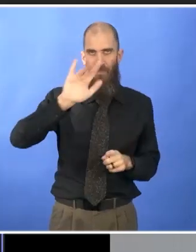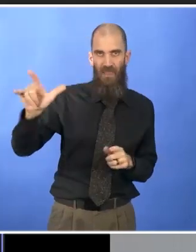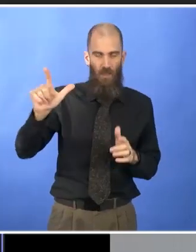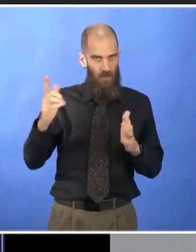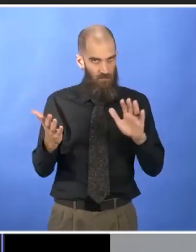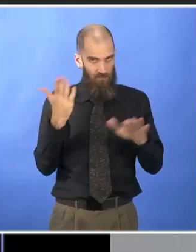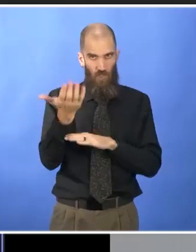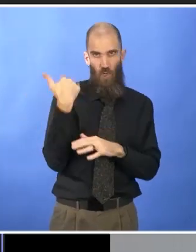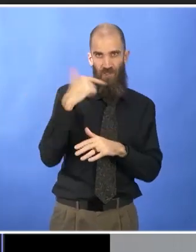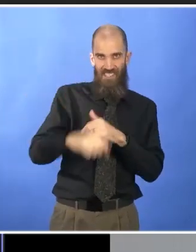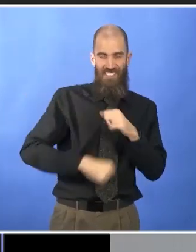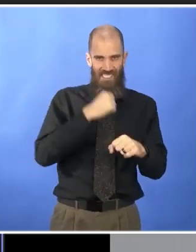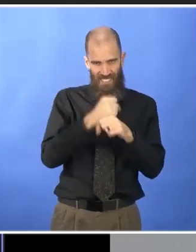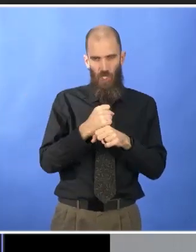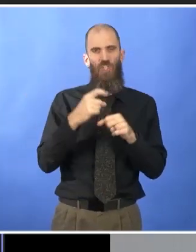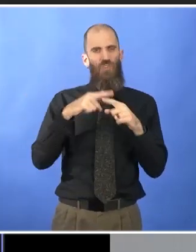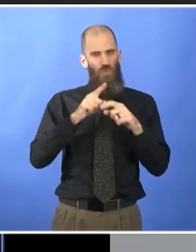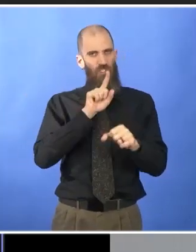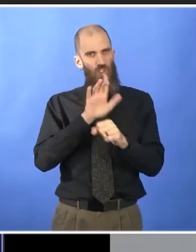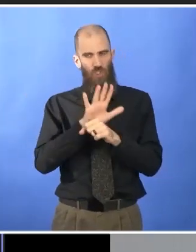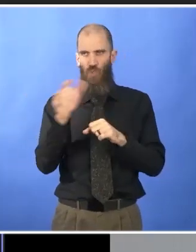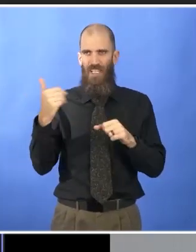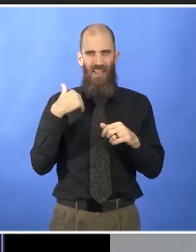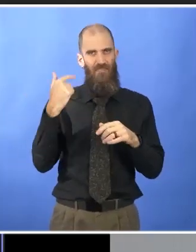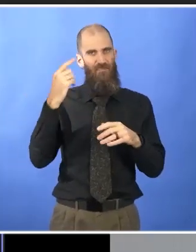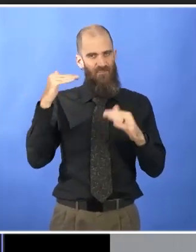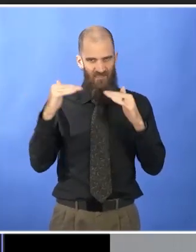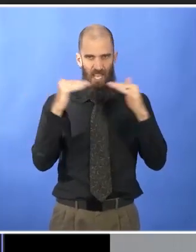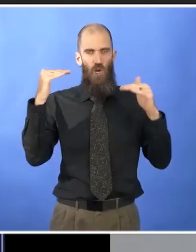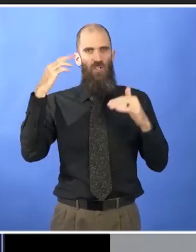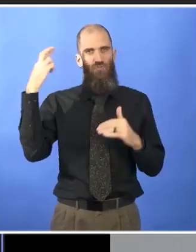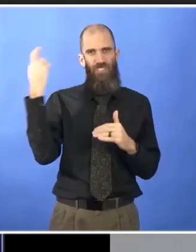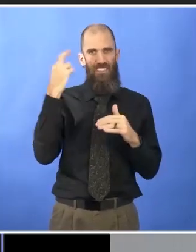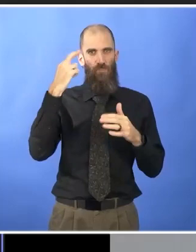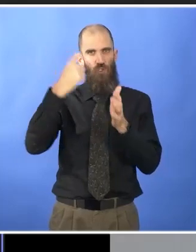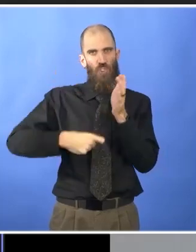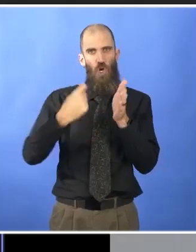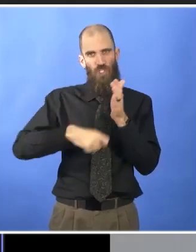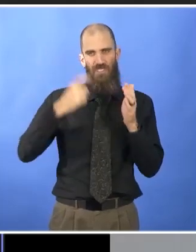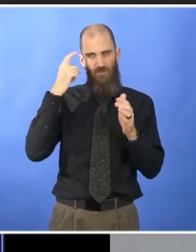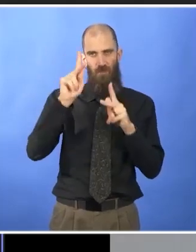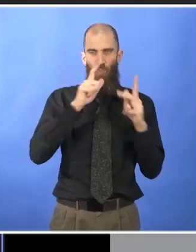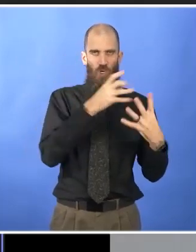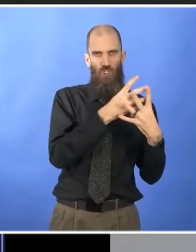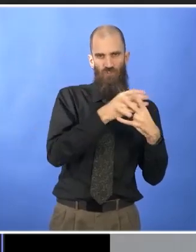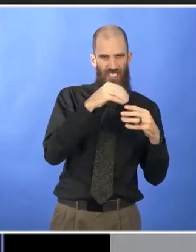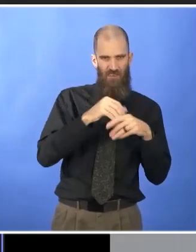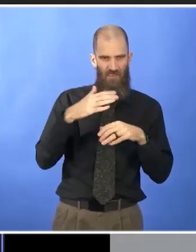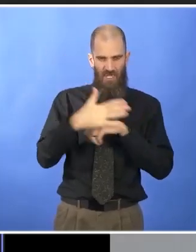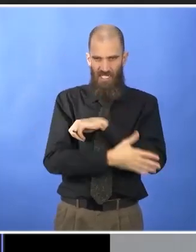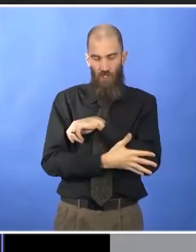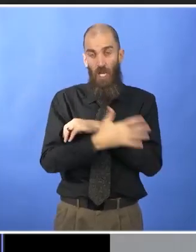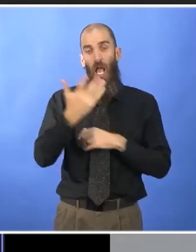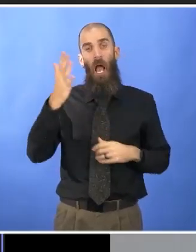CHATZ, WHICH AS I HAVE SAID PUBLICLY AS WELL, HAS MY SUPPORT.I APPRECIATE THE CONTINUED LEADERSHIP ON THIS